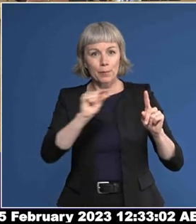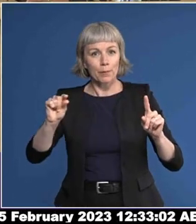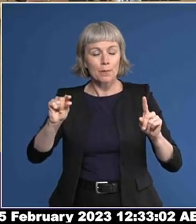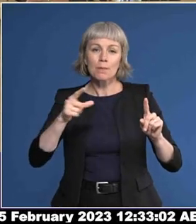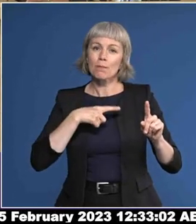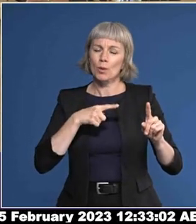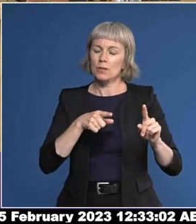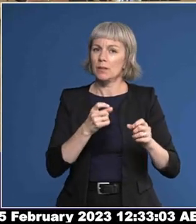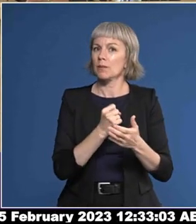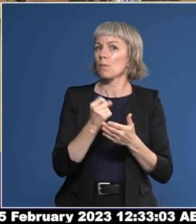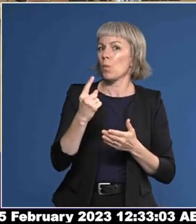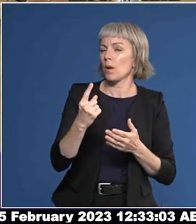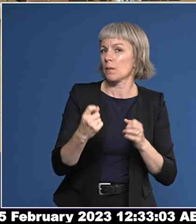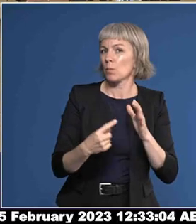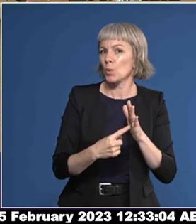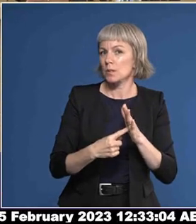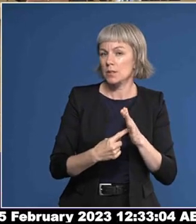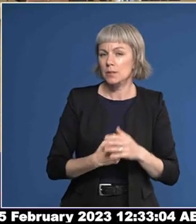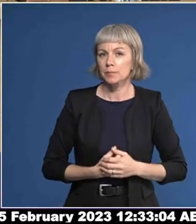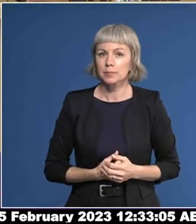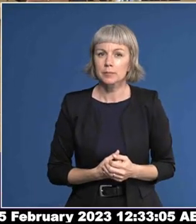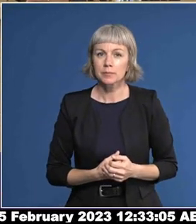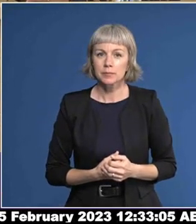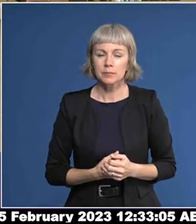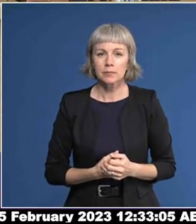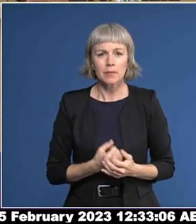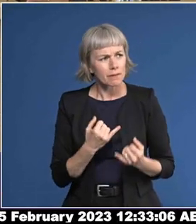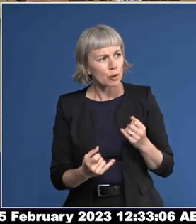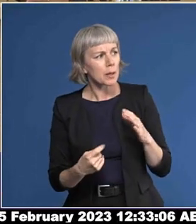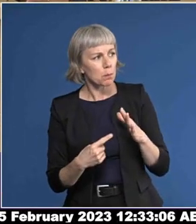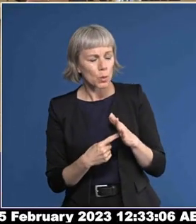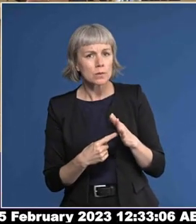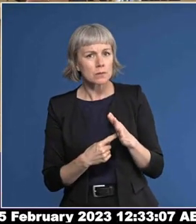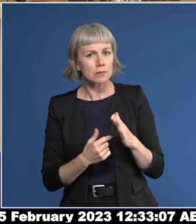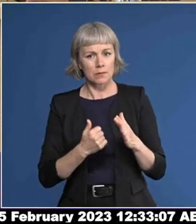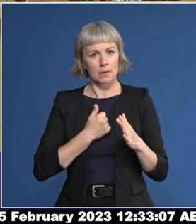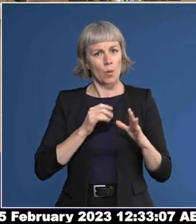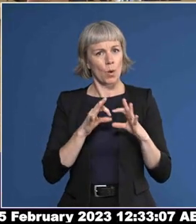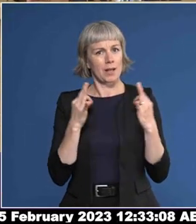But otherwise, you know, it's important that we have a balance of people on our board.